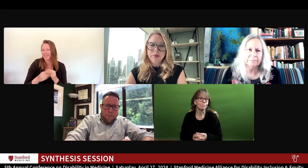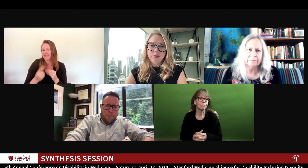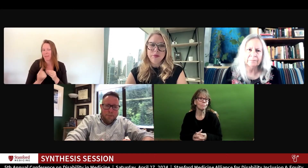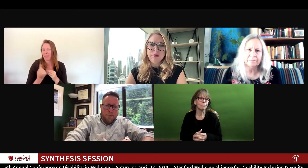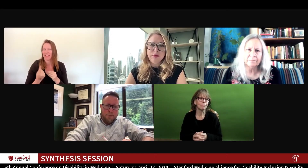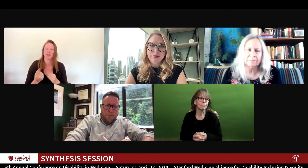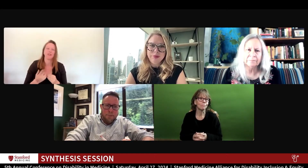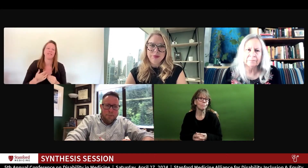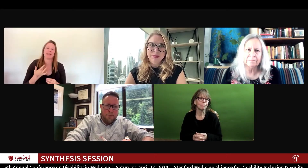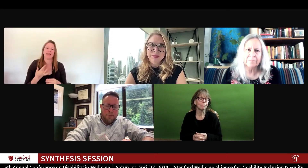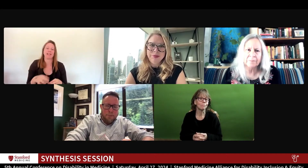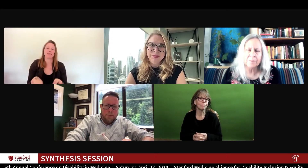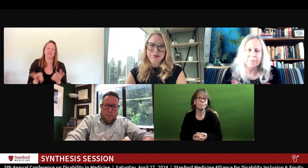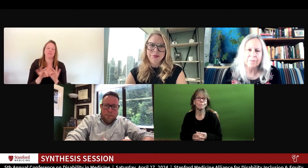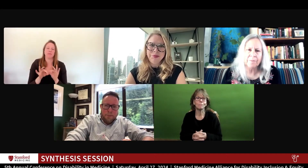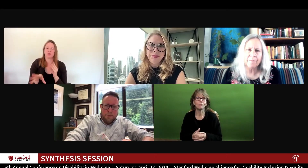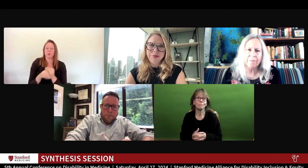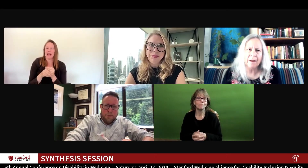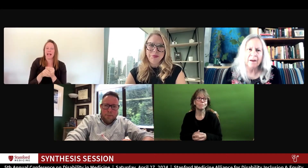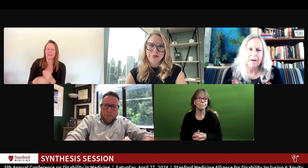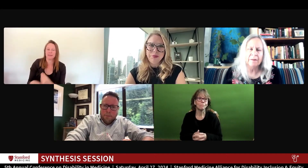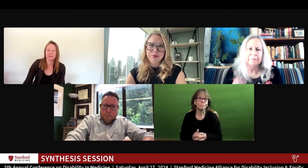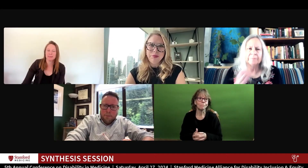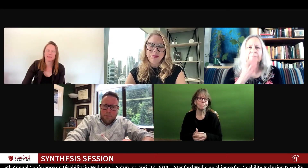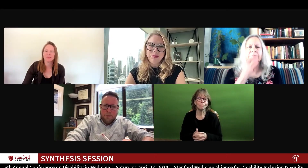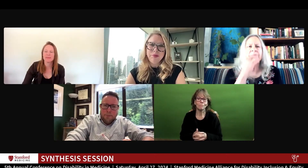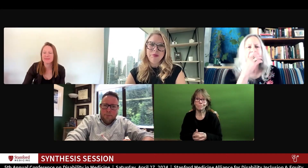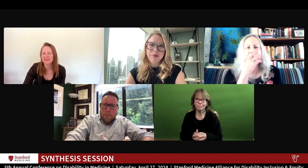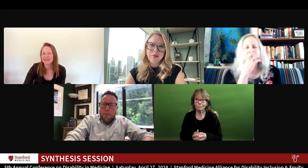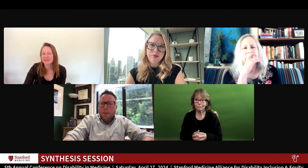have a chance to engage in? Is there anything you wanna add that you think would be essential or